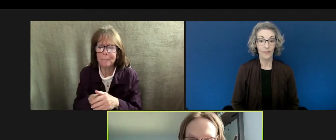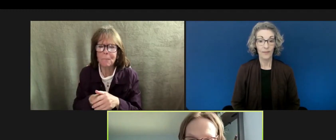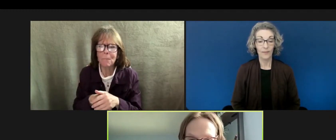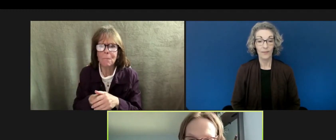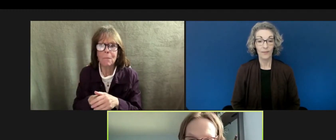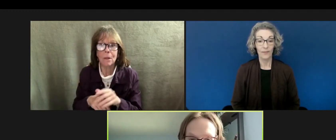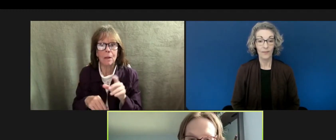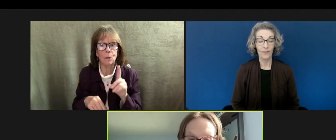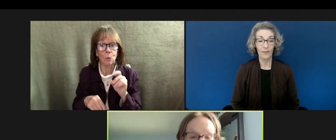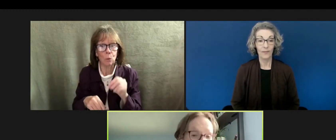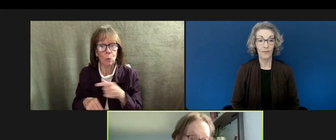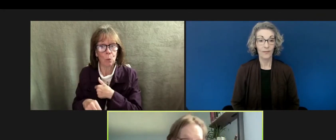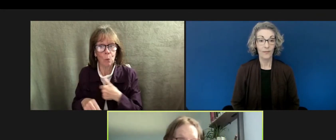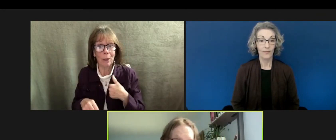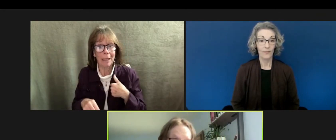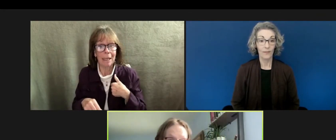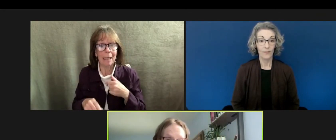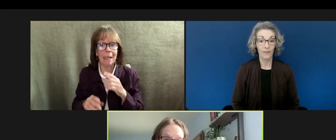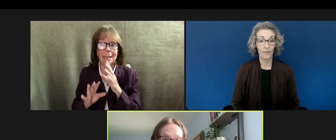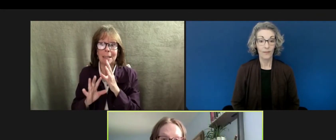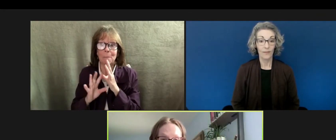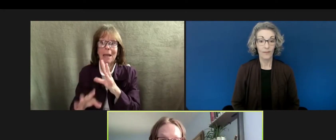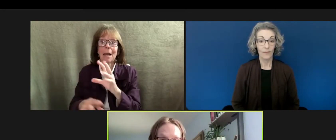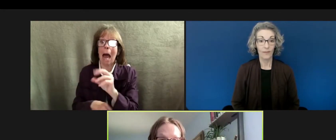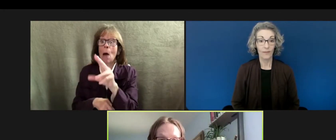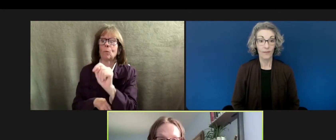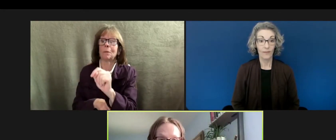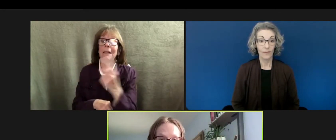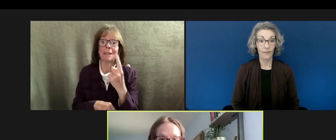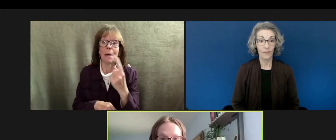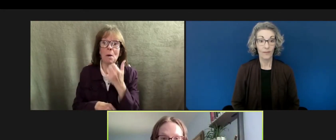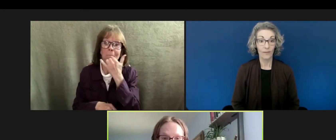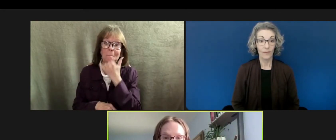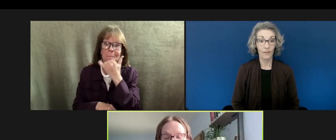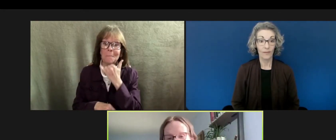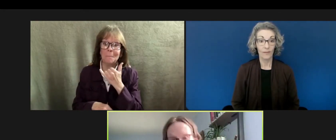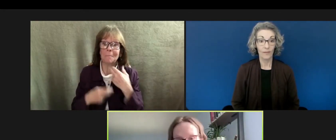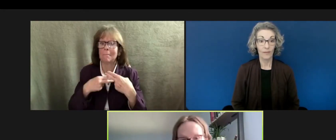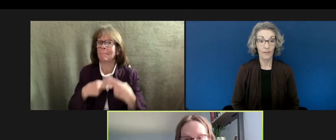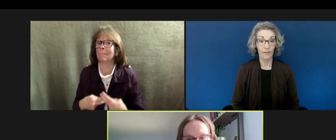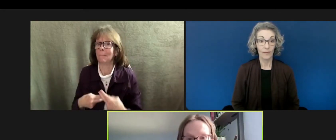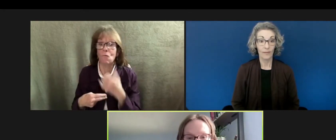or I don't speak out, those are little moments of disclosure,